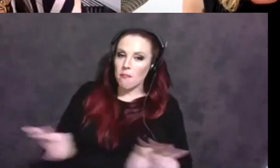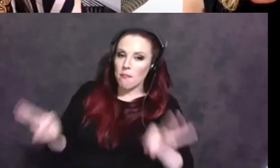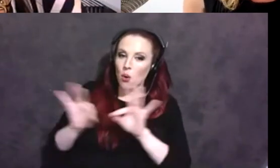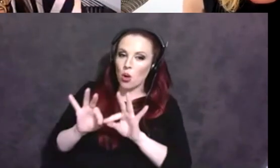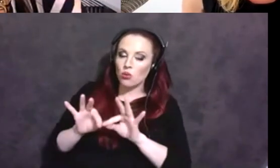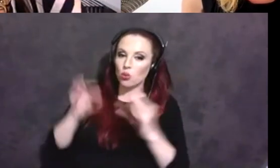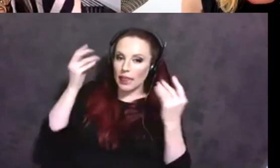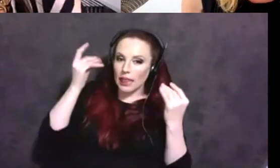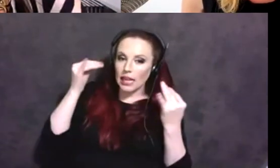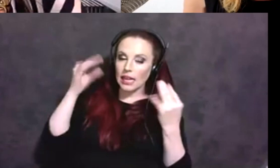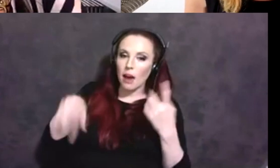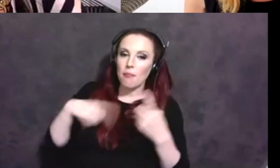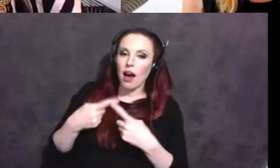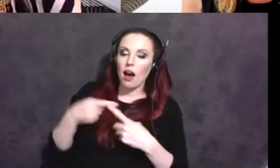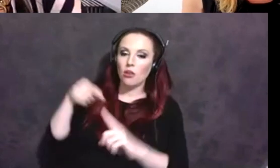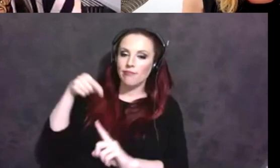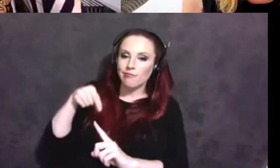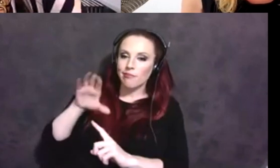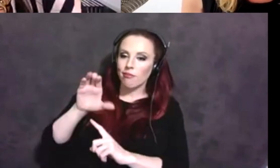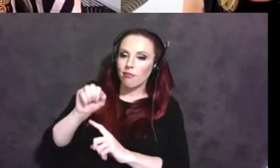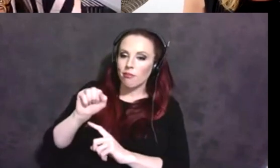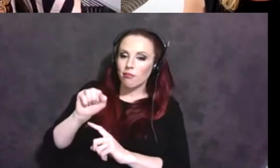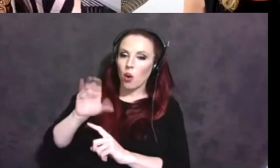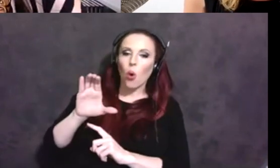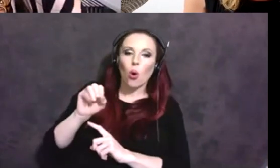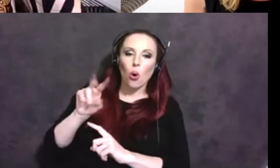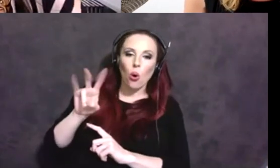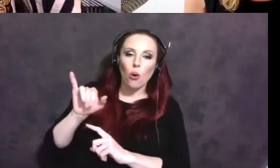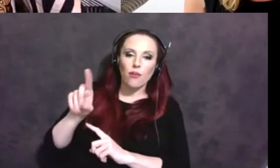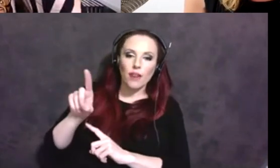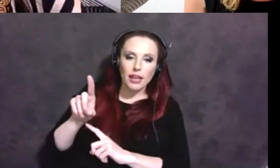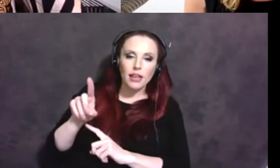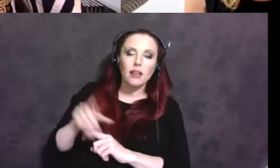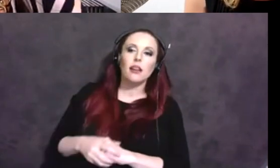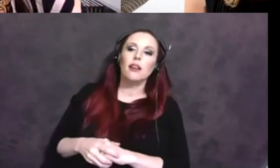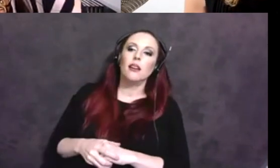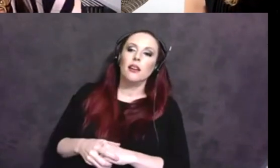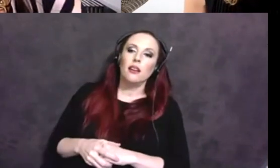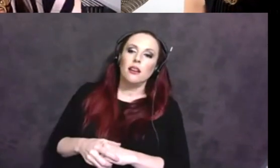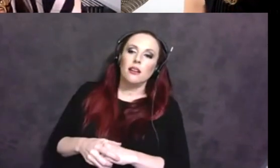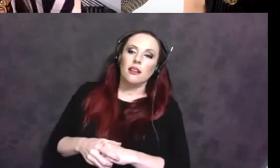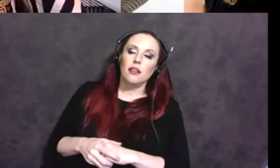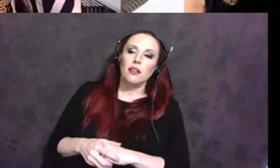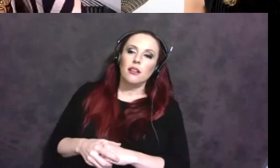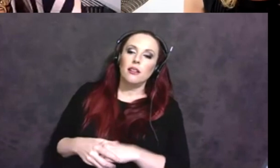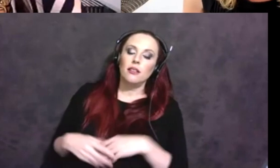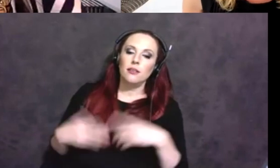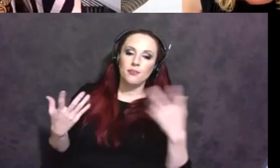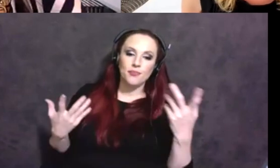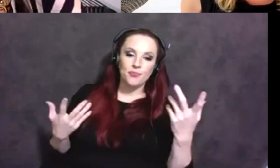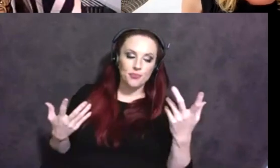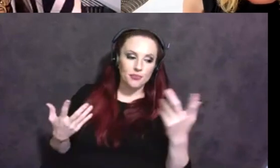brutality and police murder of Black people and also, I think it is important to think